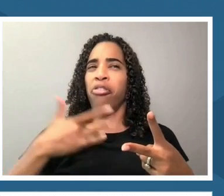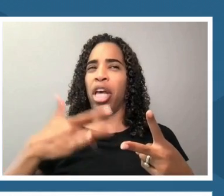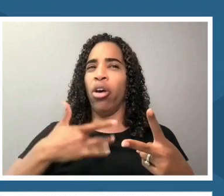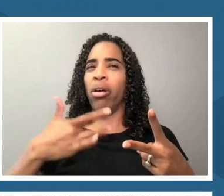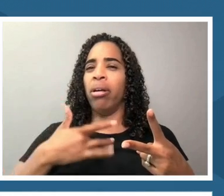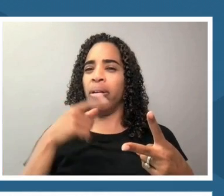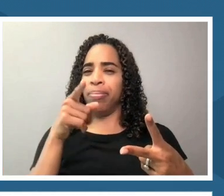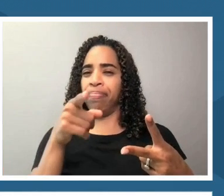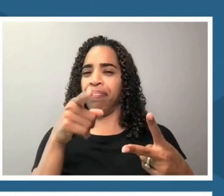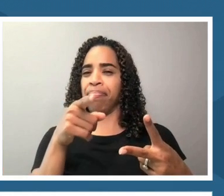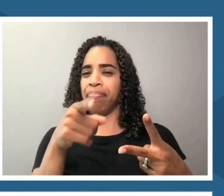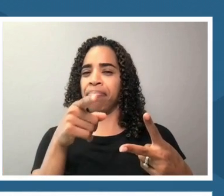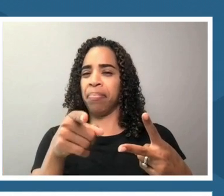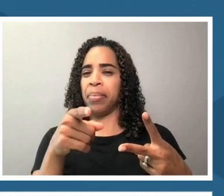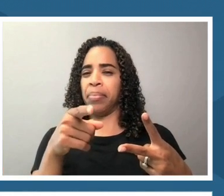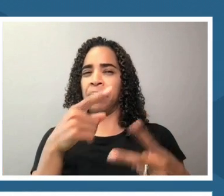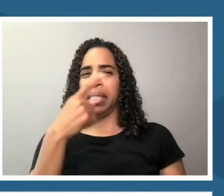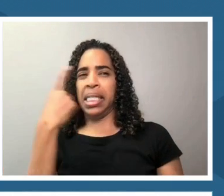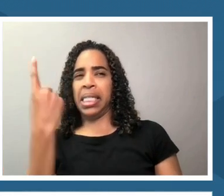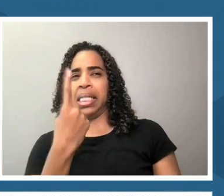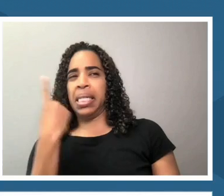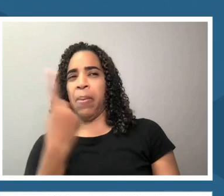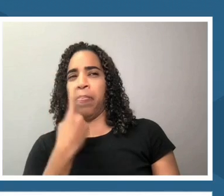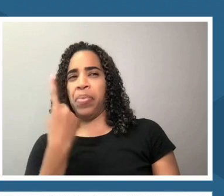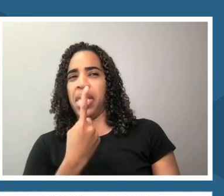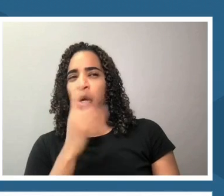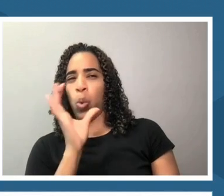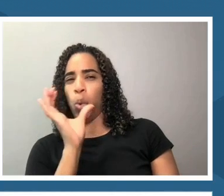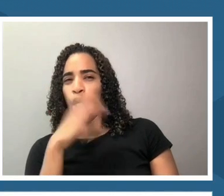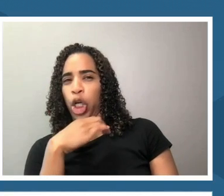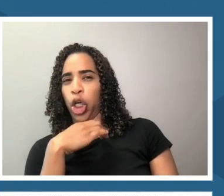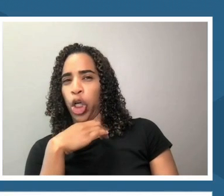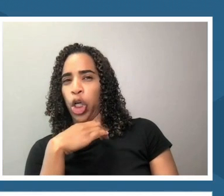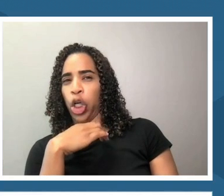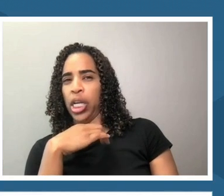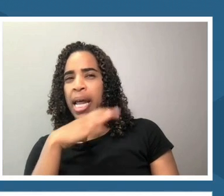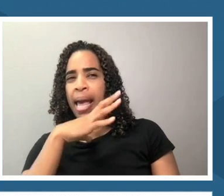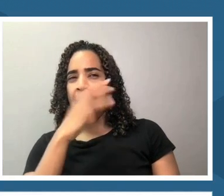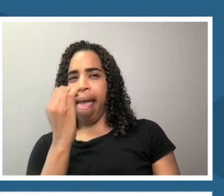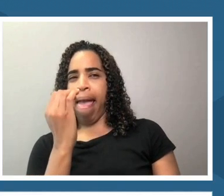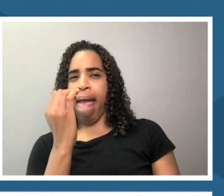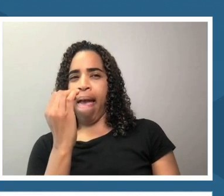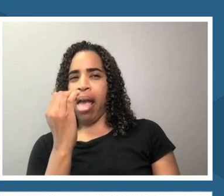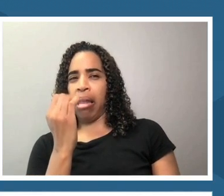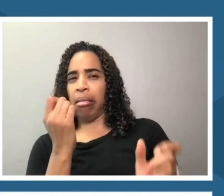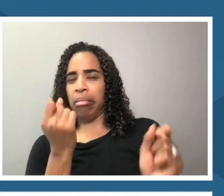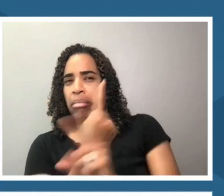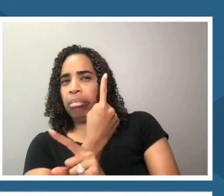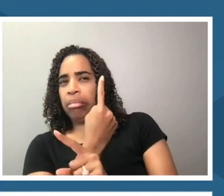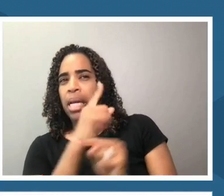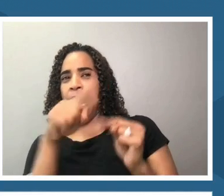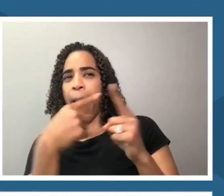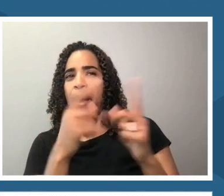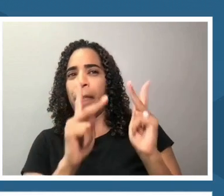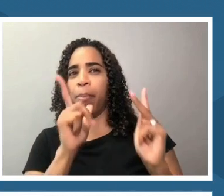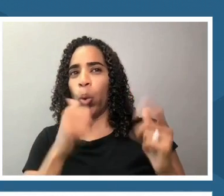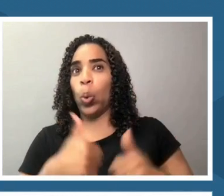there's something perpetually foreign and mysterious about the far east and by